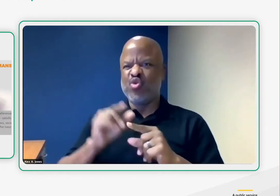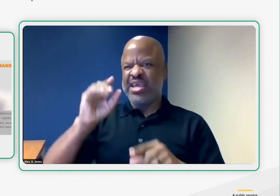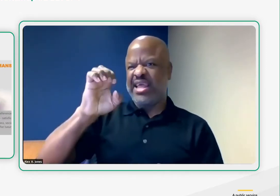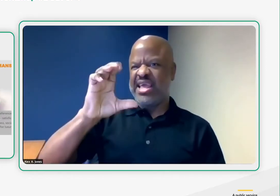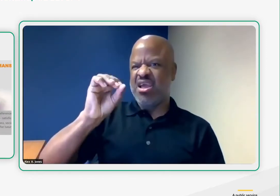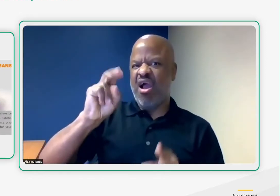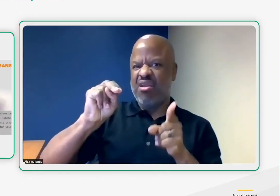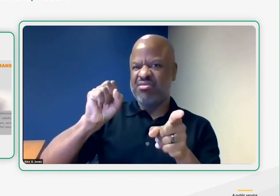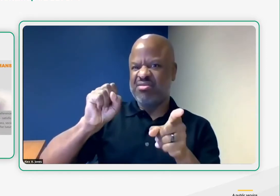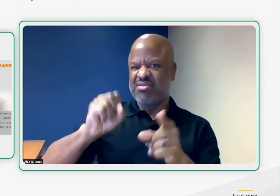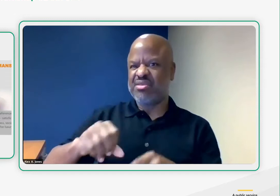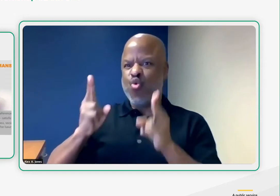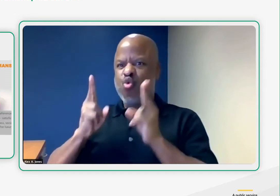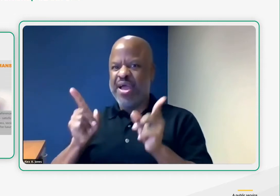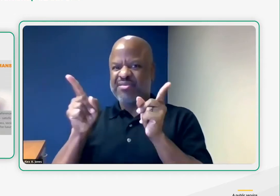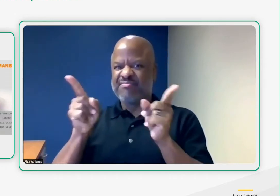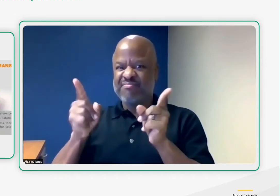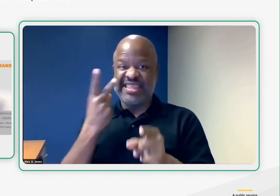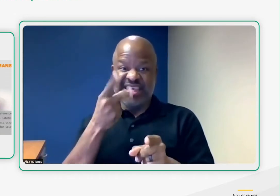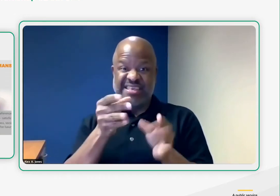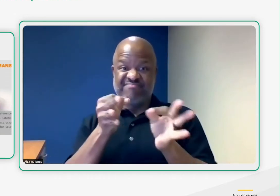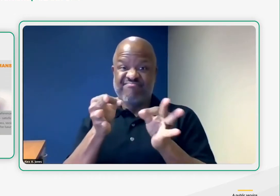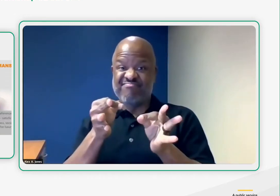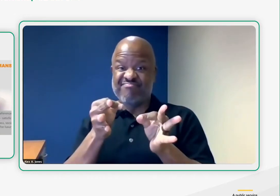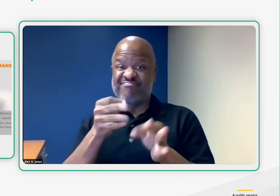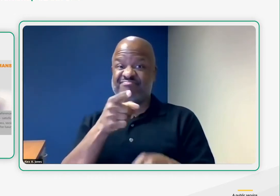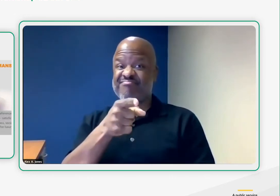And so, humans are different from the economy.